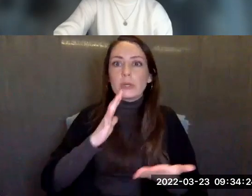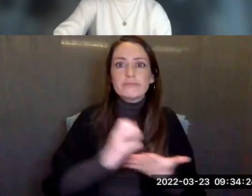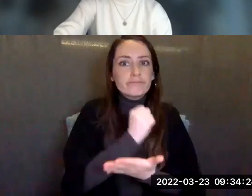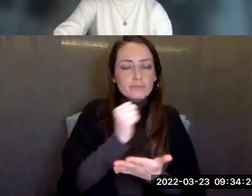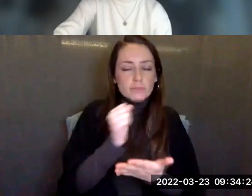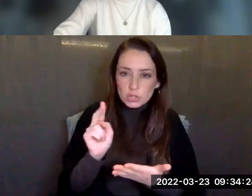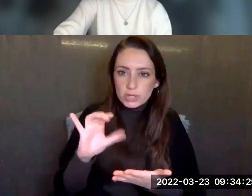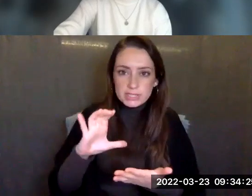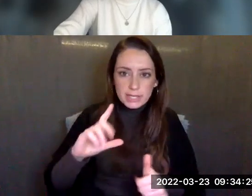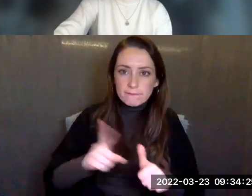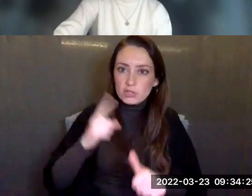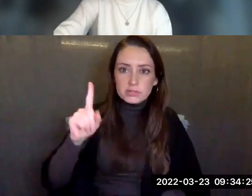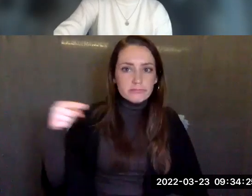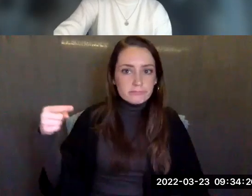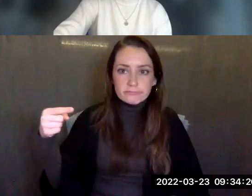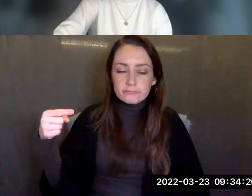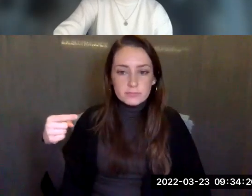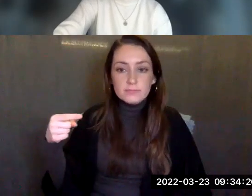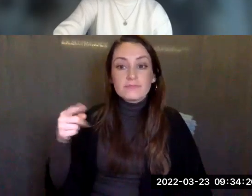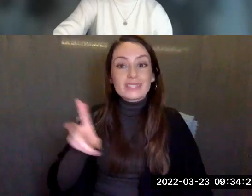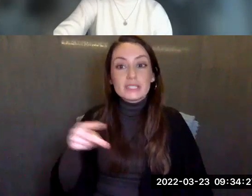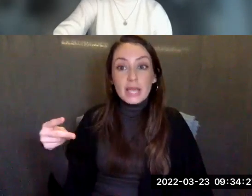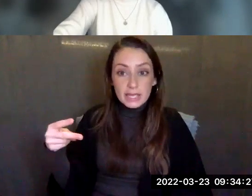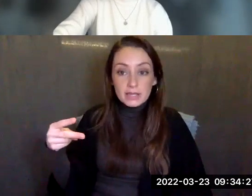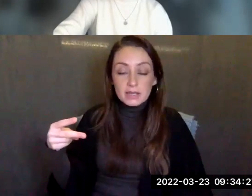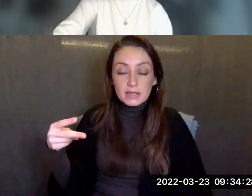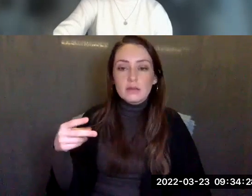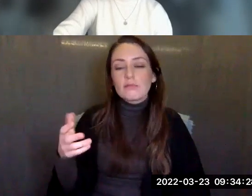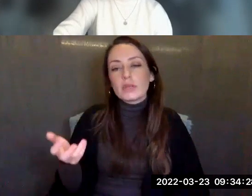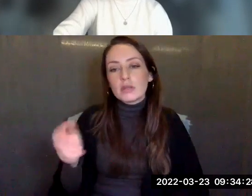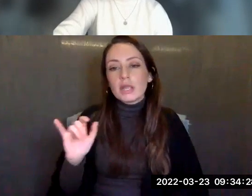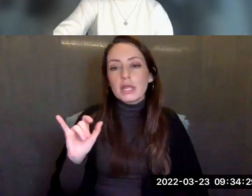But several pick If we're not gonna do I guess North America.